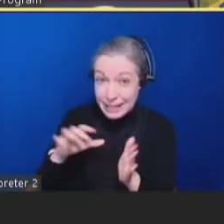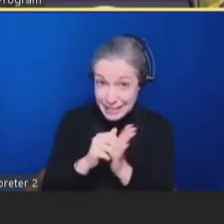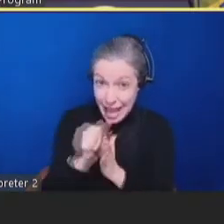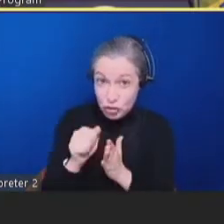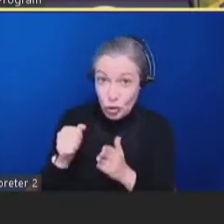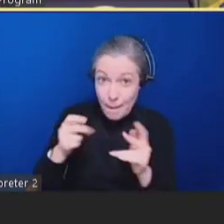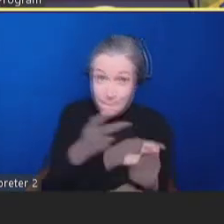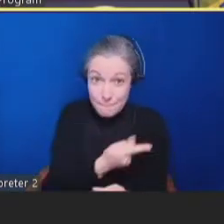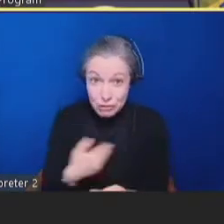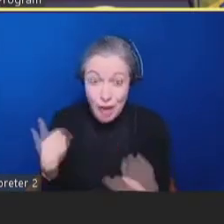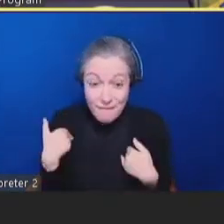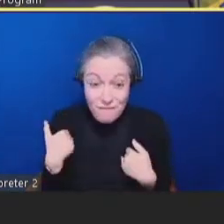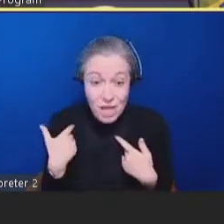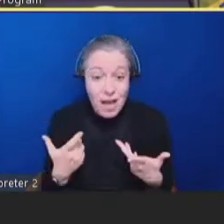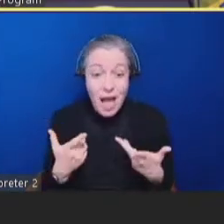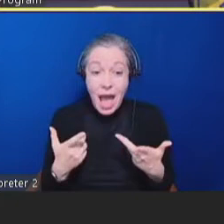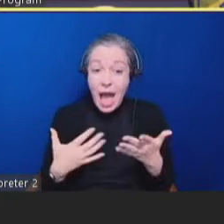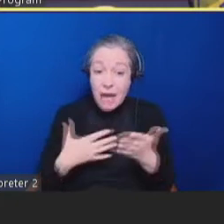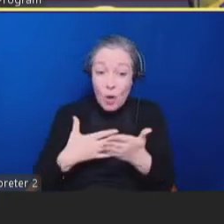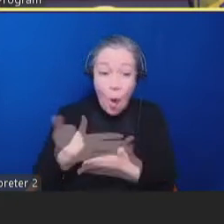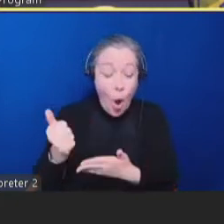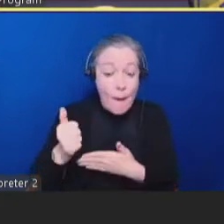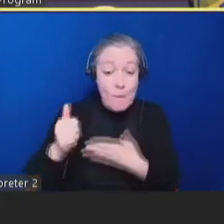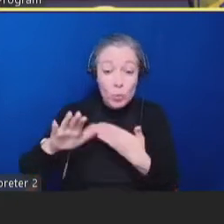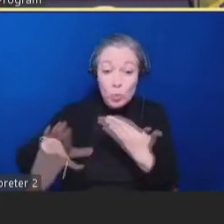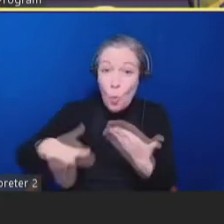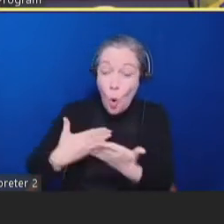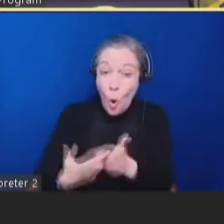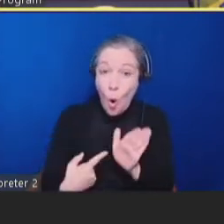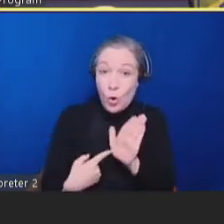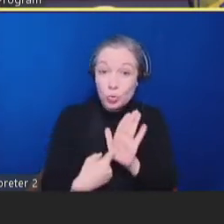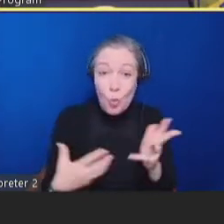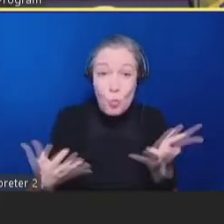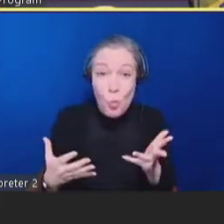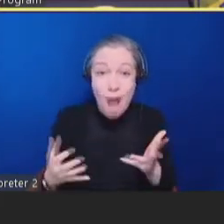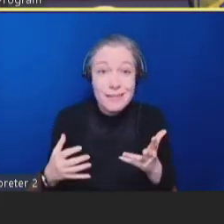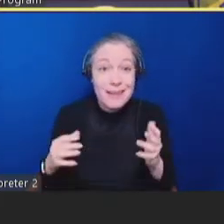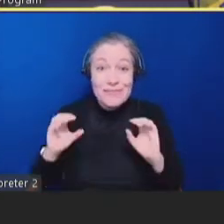of recurrence of their cancer during the course of this clinical trial. So, today, I'd like to